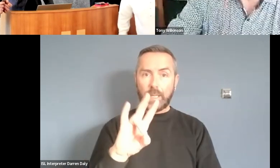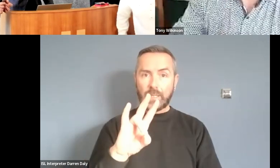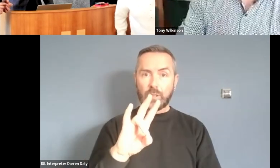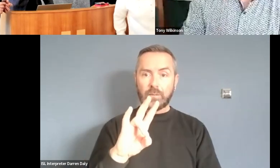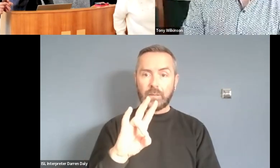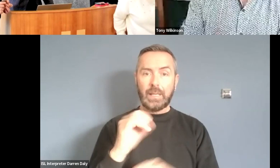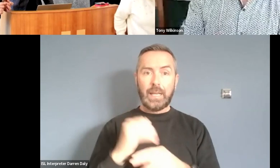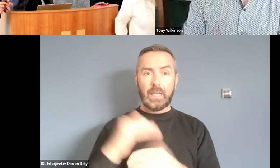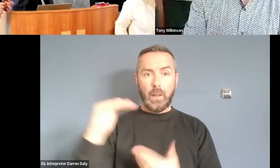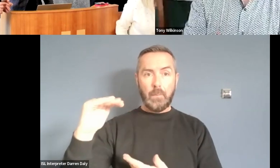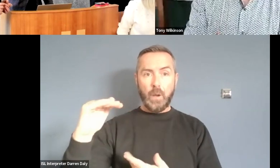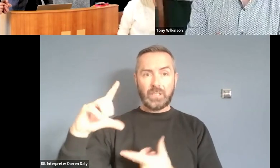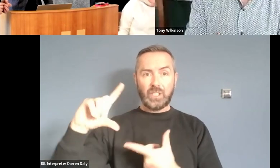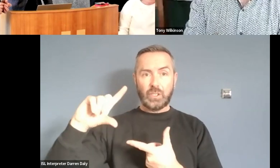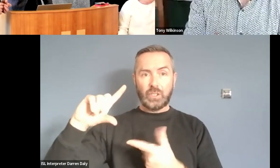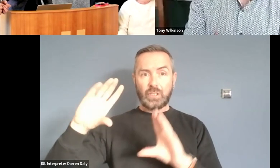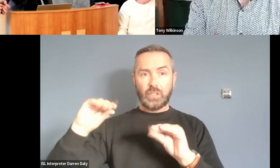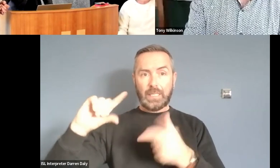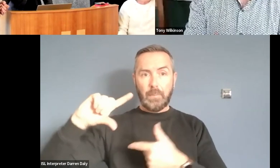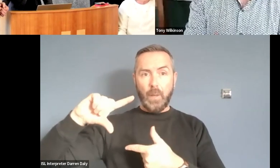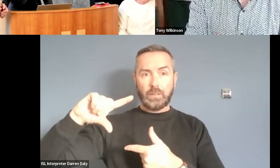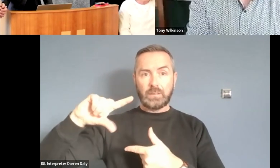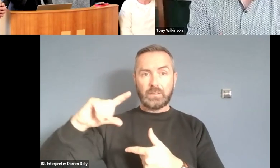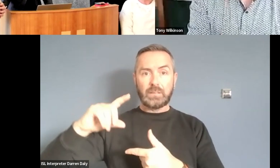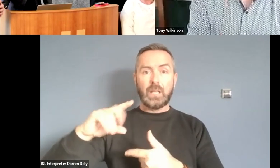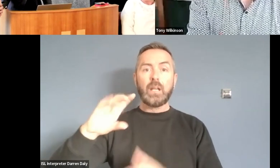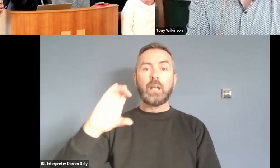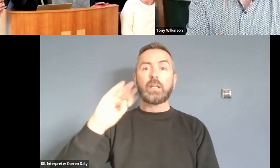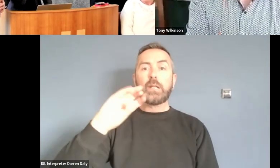Cliona is keeping an eye on this and she will read out questions to the panellists.